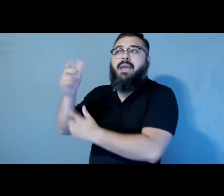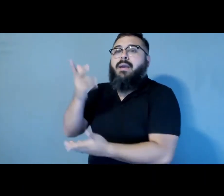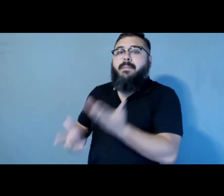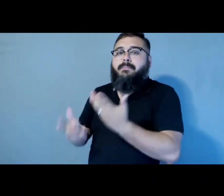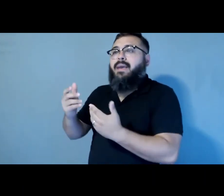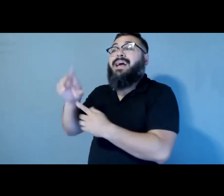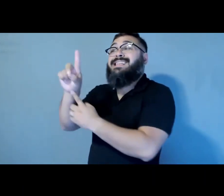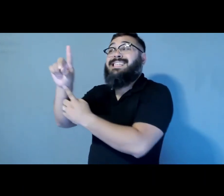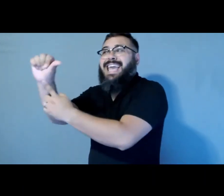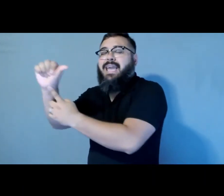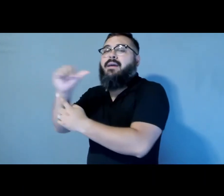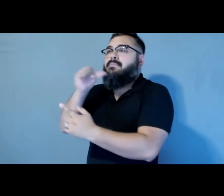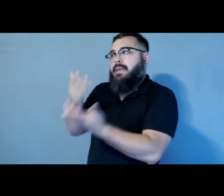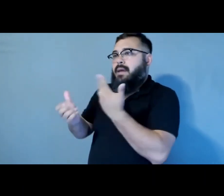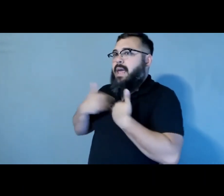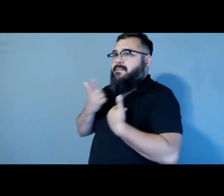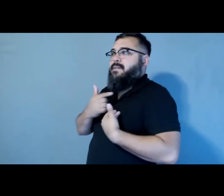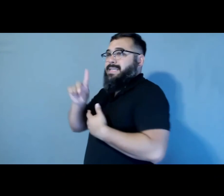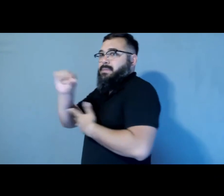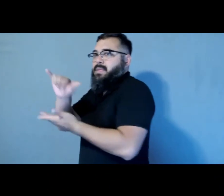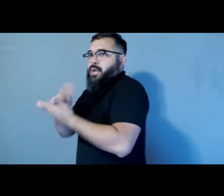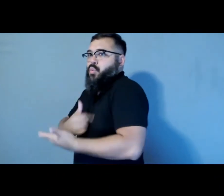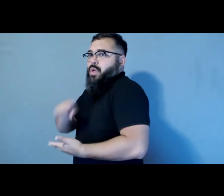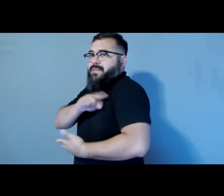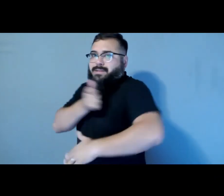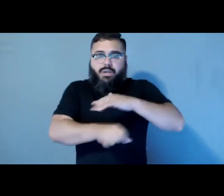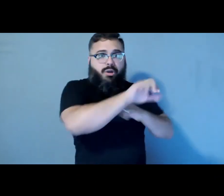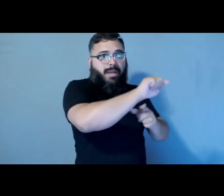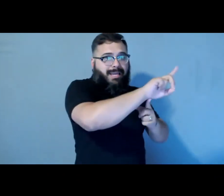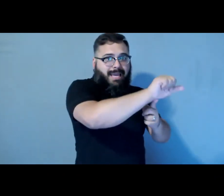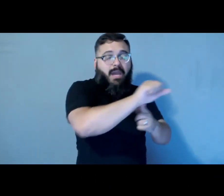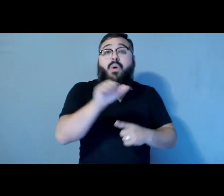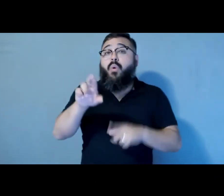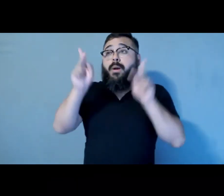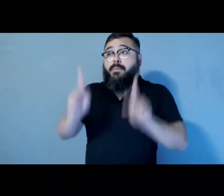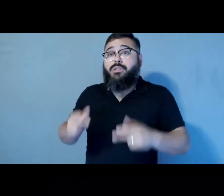the Americans with Disabilities Act or somebody who has a disability under the Social Security Administration